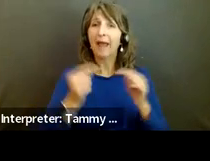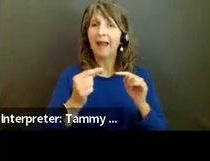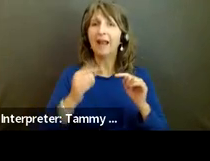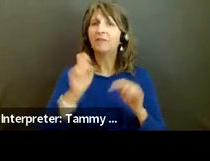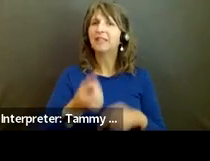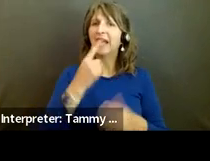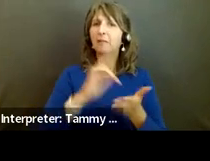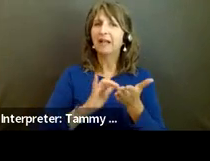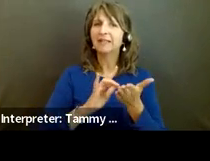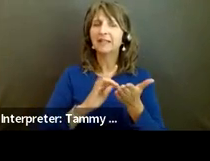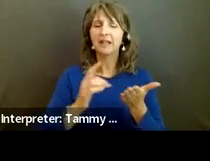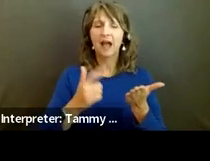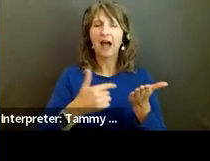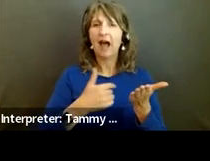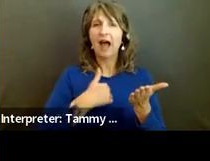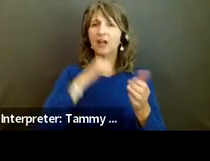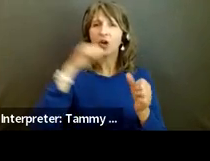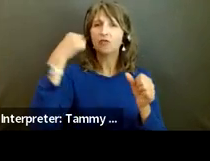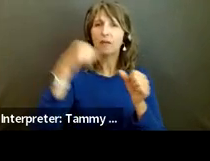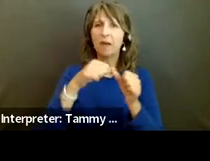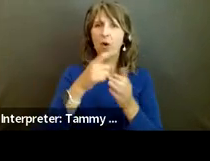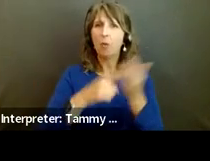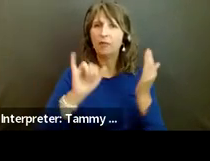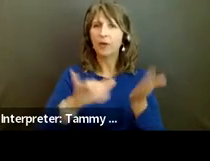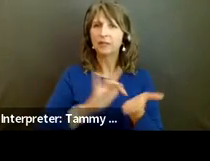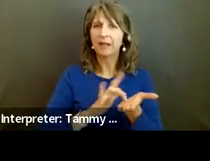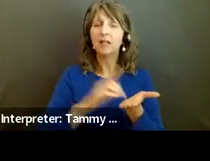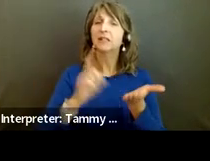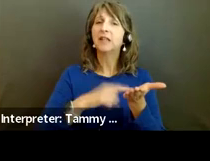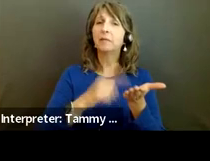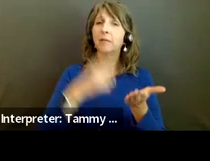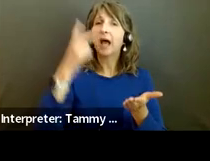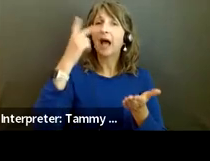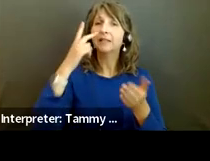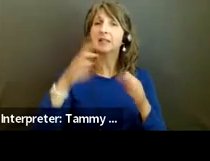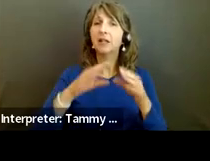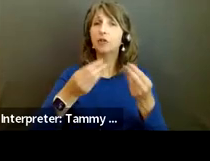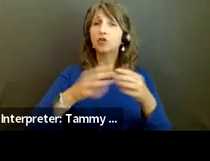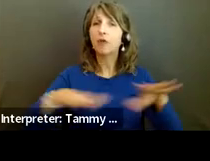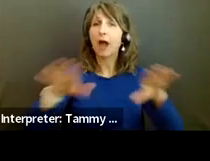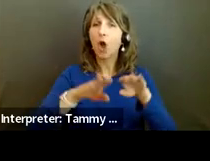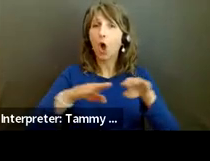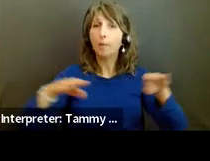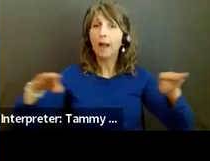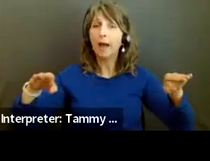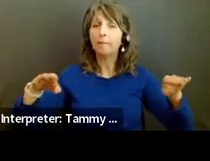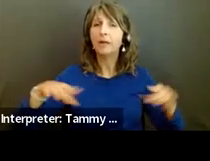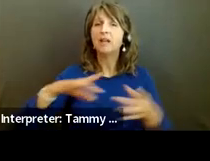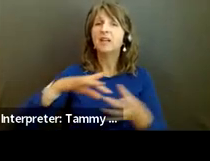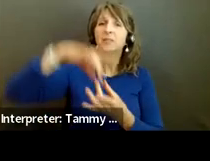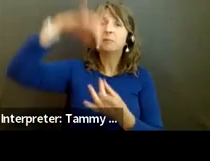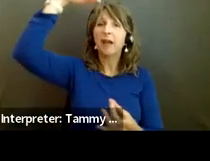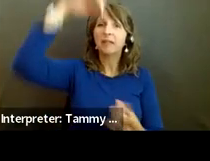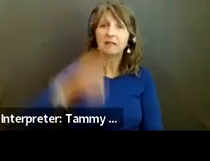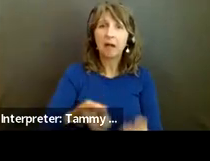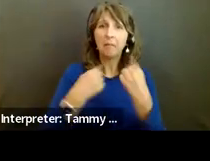Sometimes I see the ground open up and demons come out and they talk to me sometimes and try to get me to do things, but I go to church also where is their church?